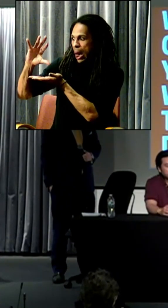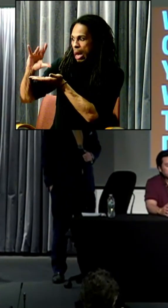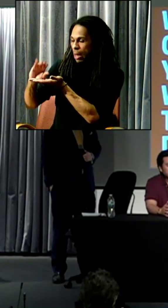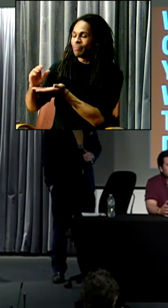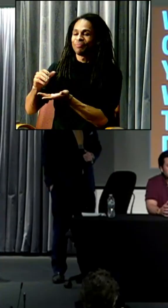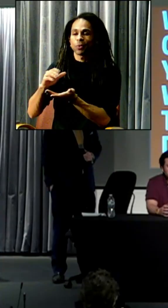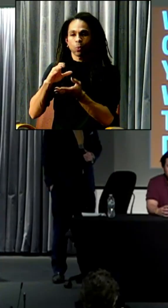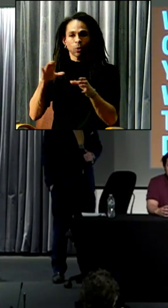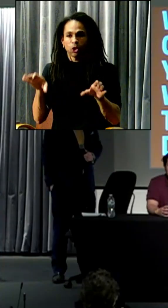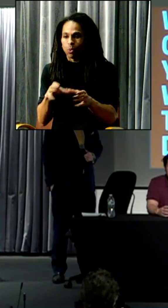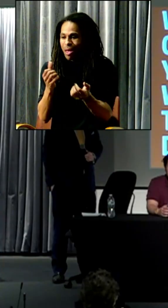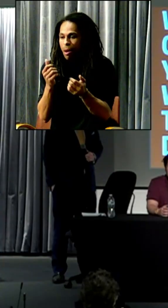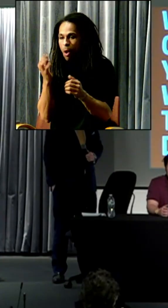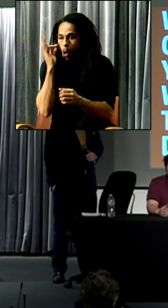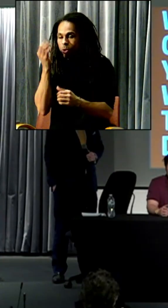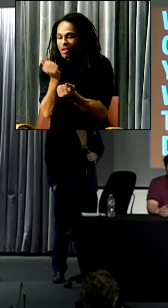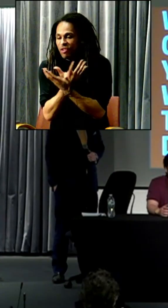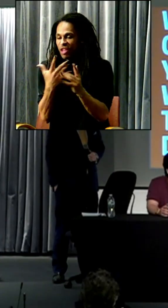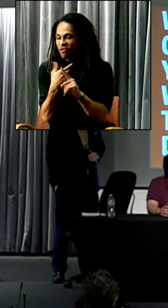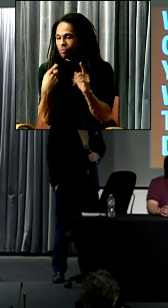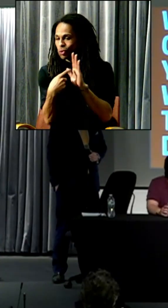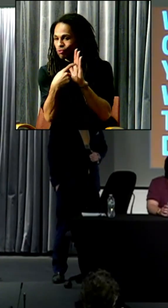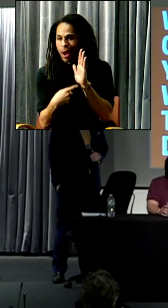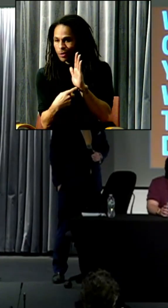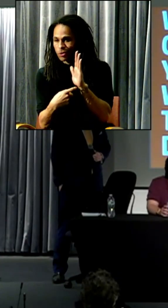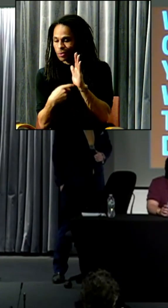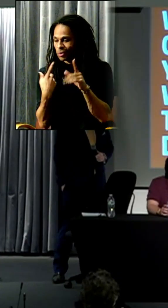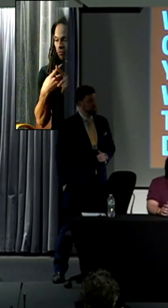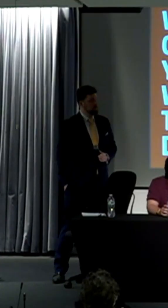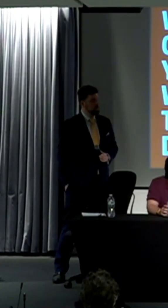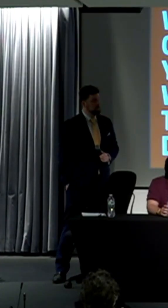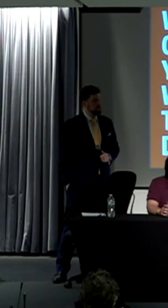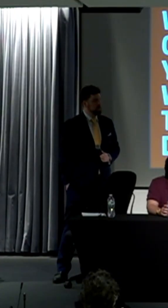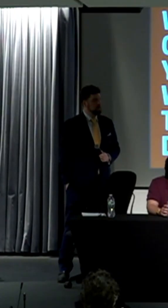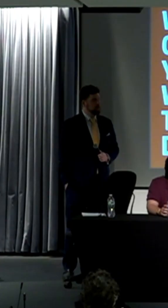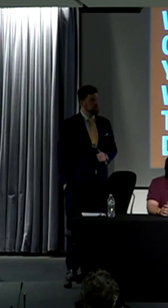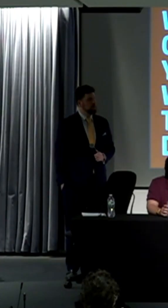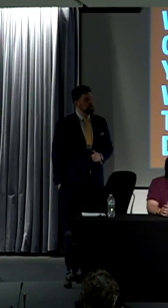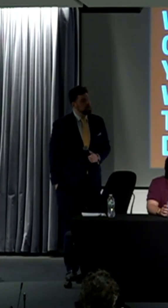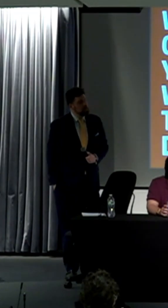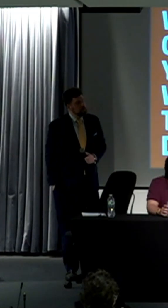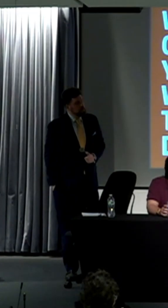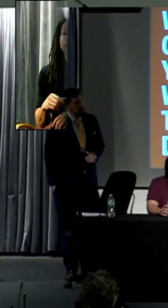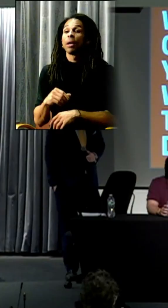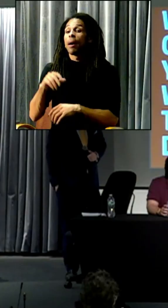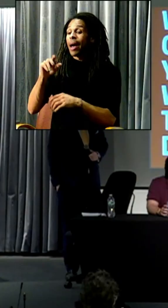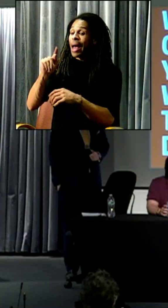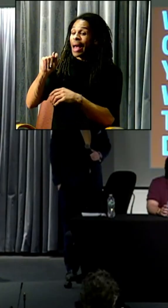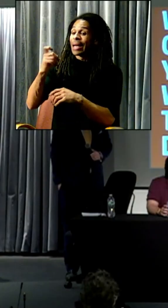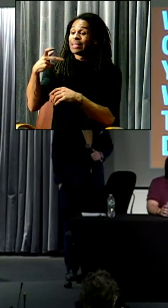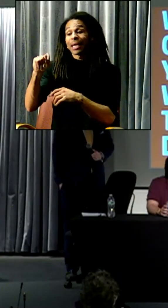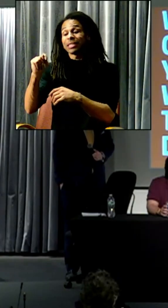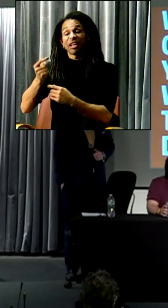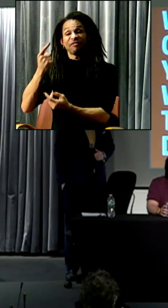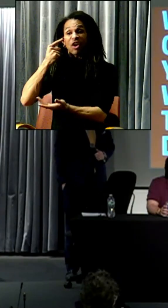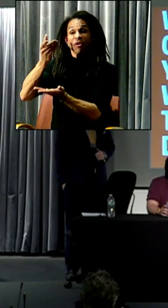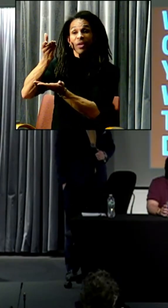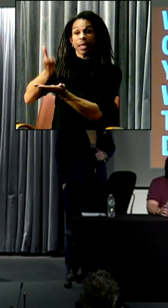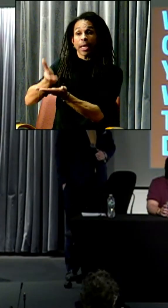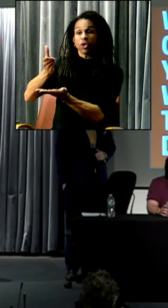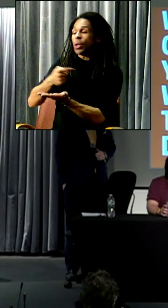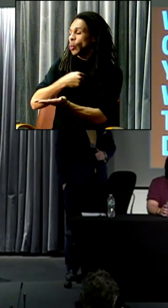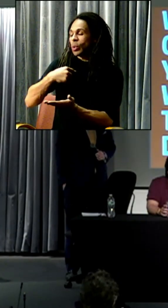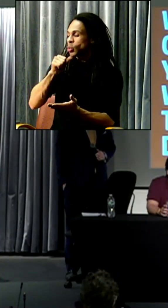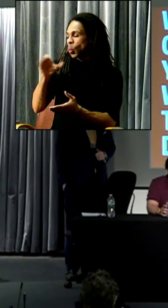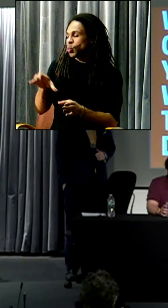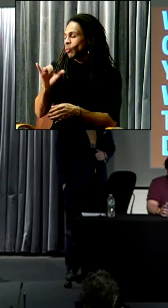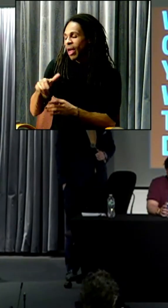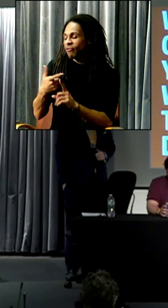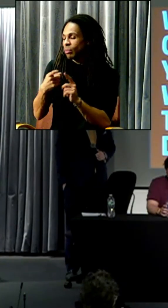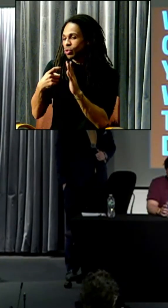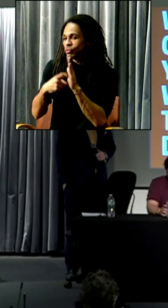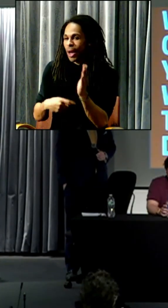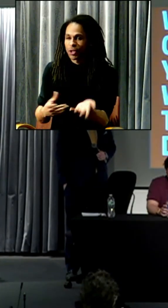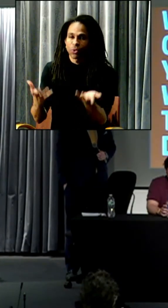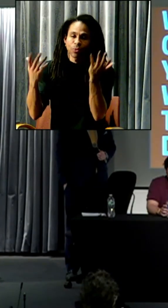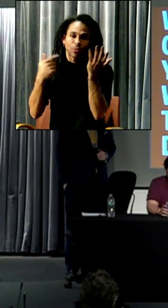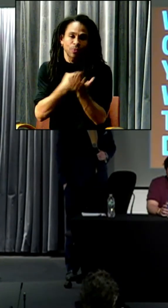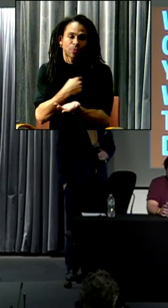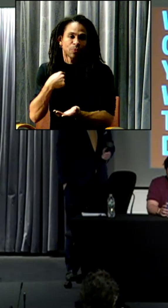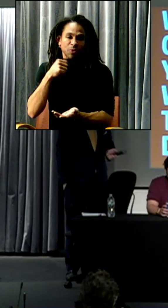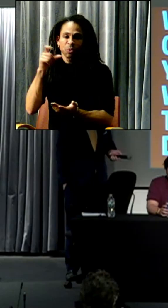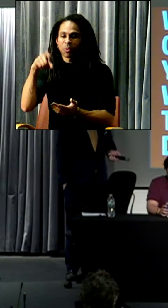important part of trying to show that people have already made decisions that are impacting the data